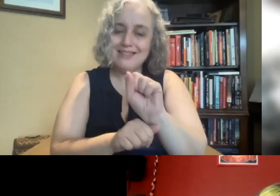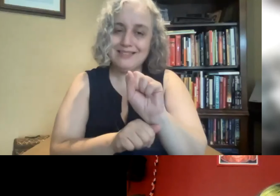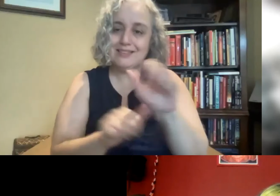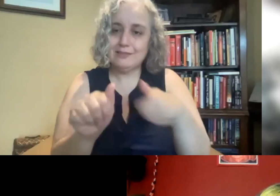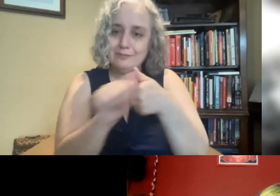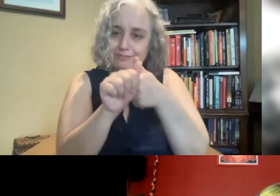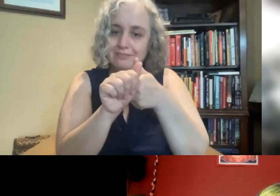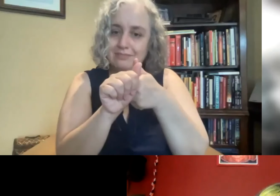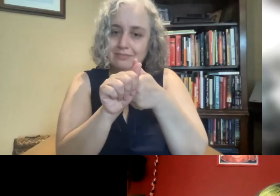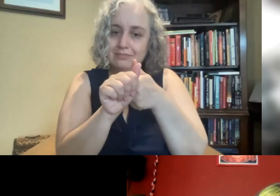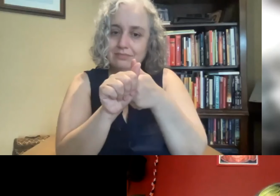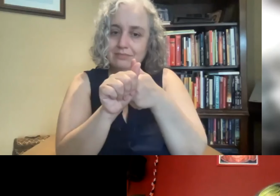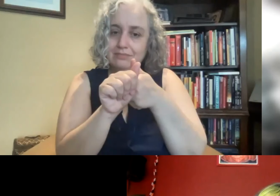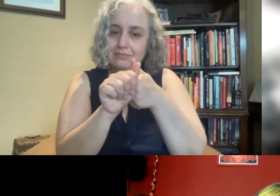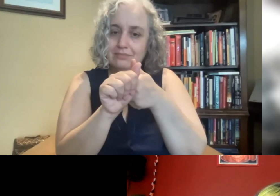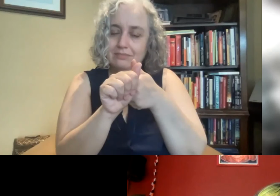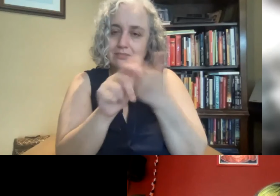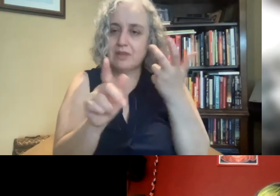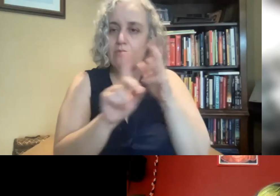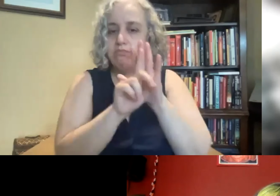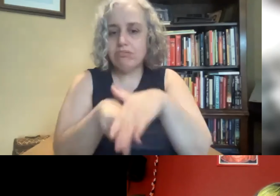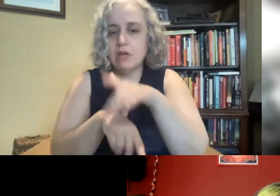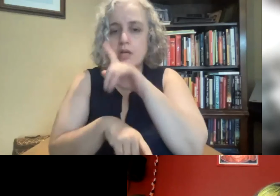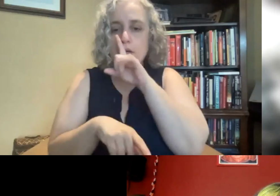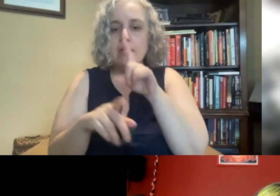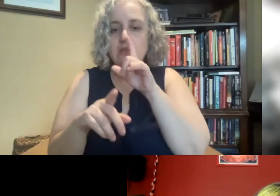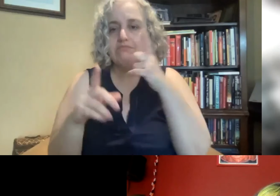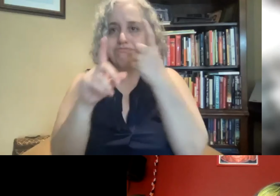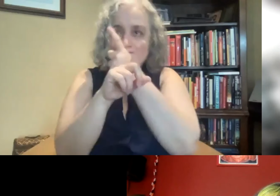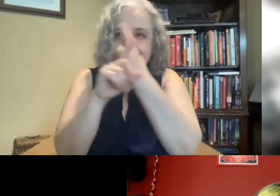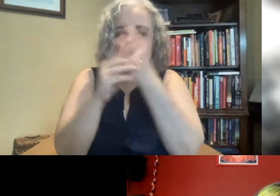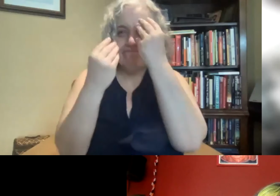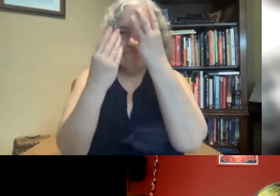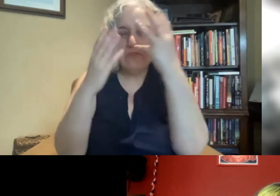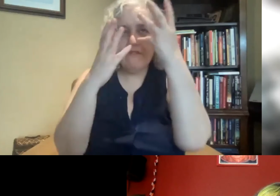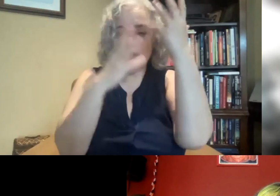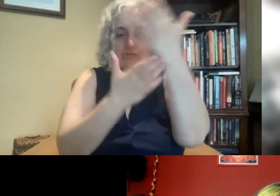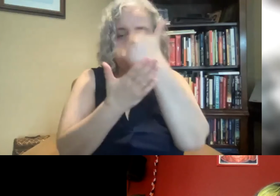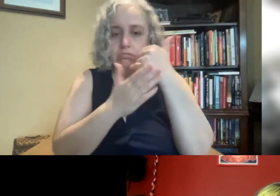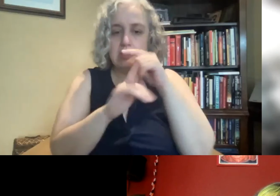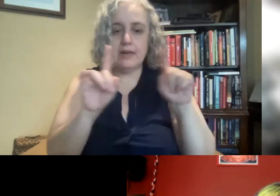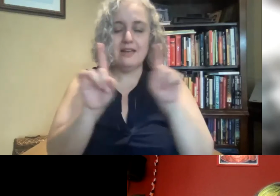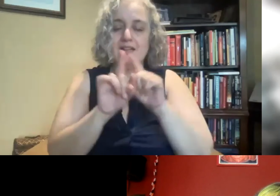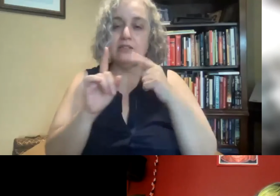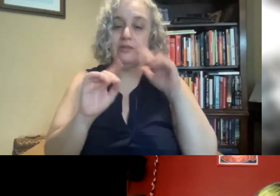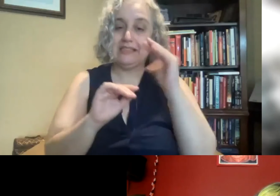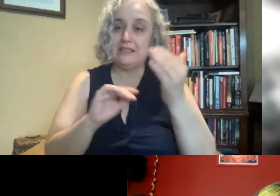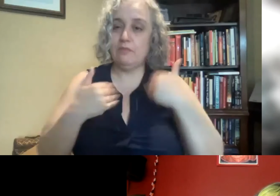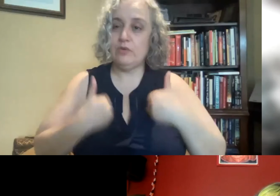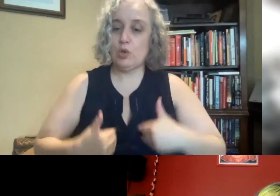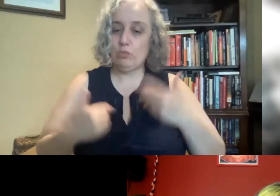Jutta Treviranus: Yes. One of the things we seem to be as humans very enamored of is